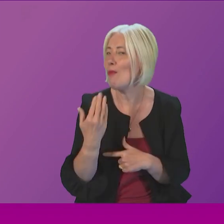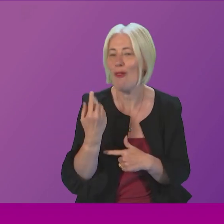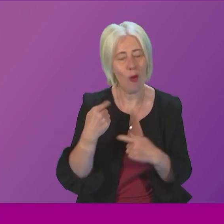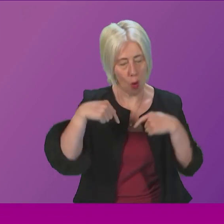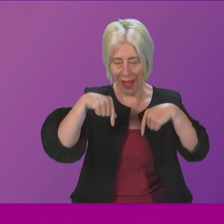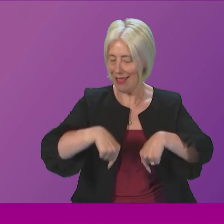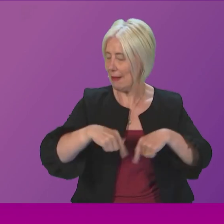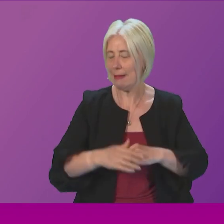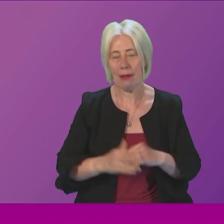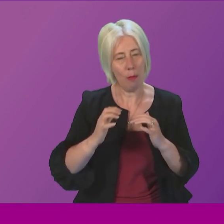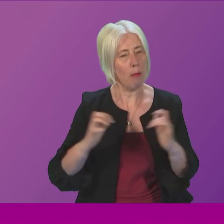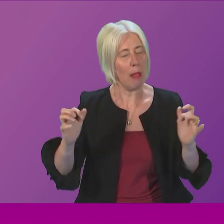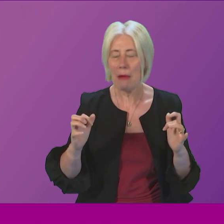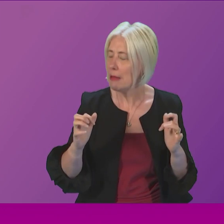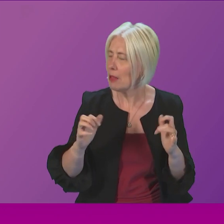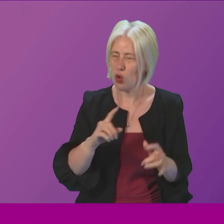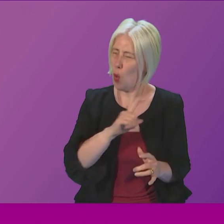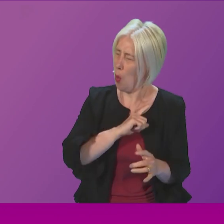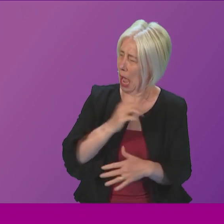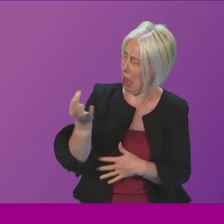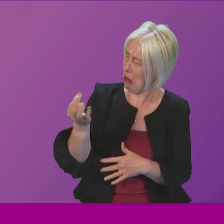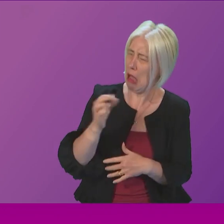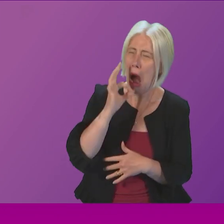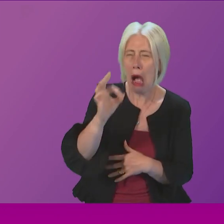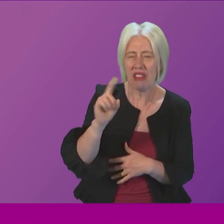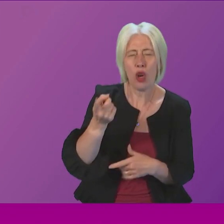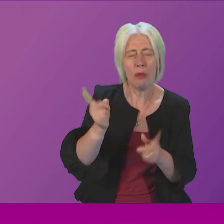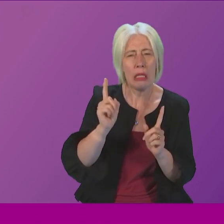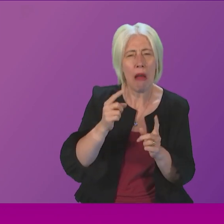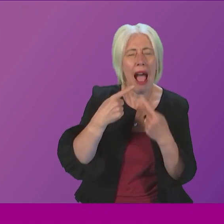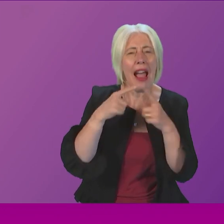Can the First Minister tell us why that announcement was withdrawn?